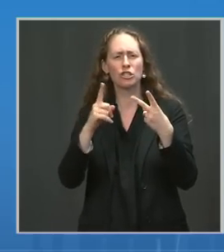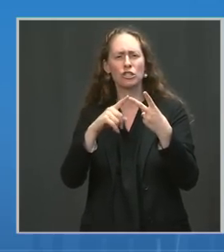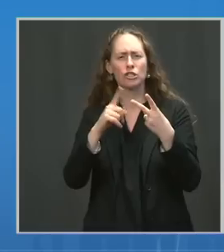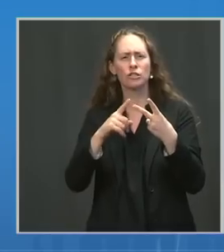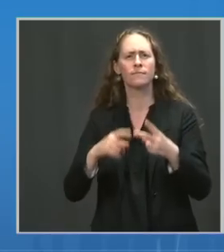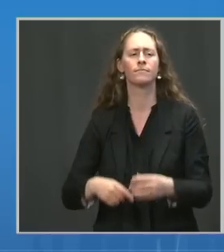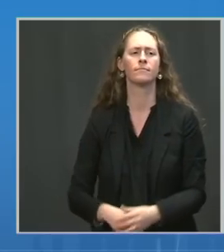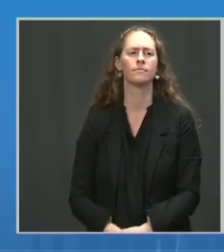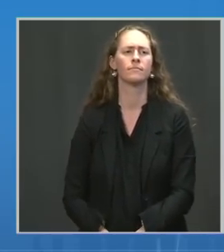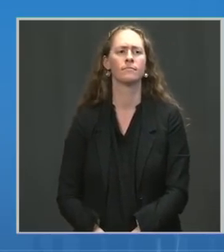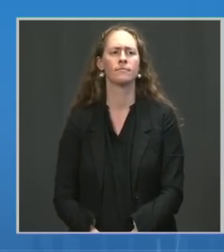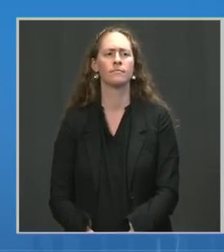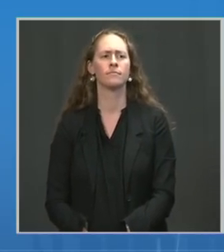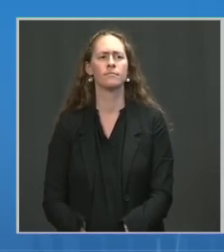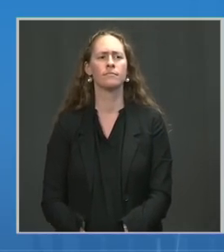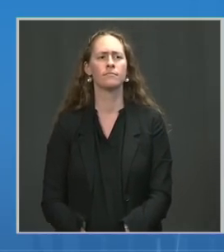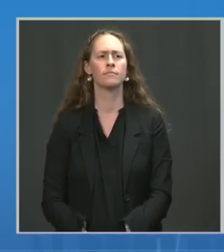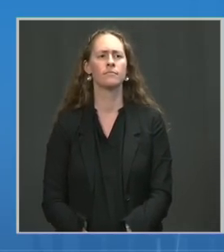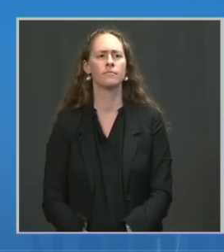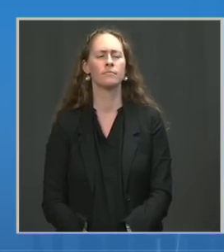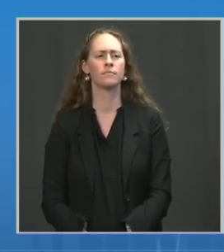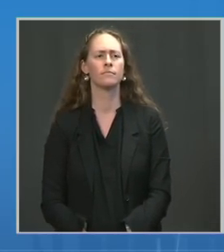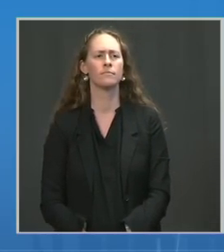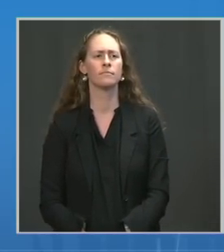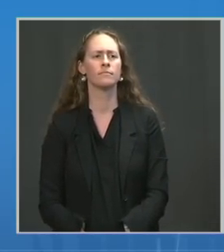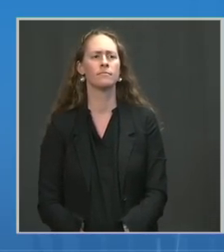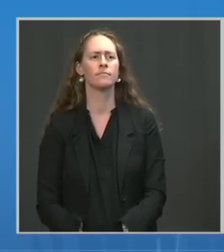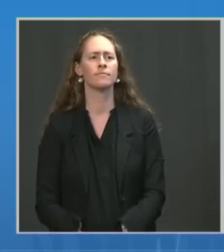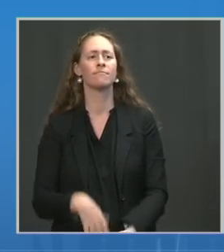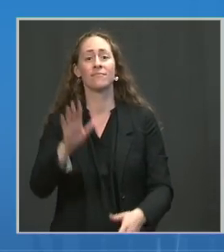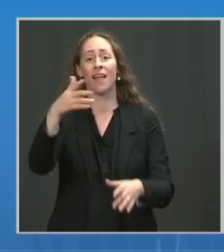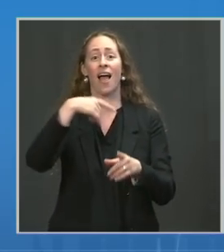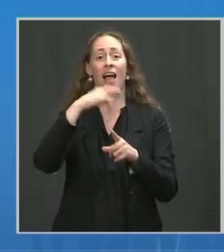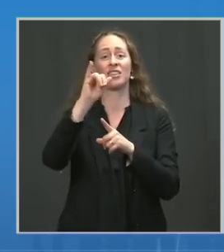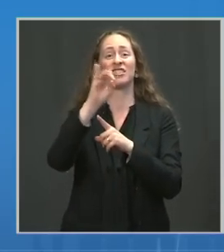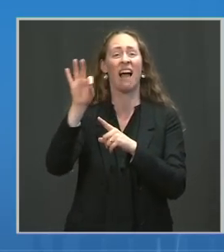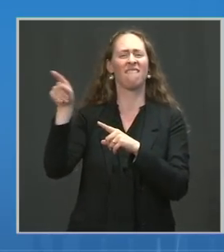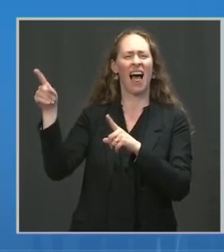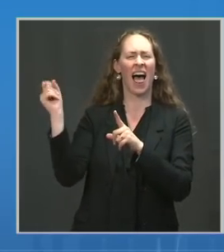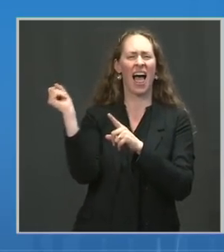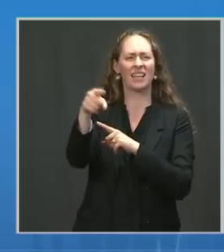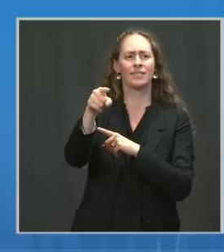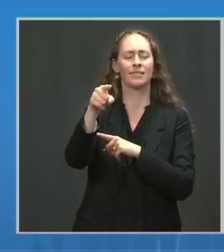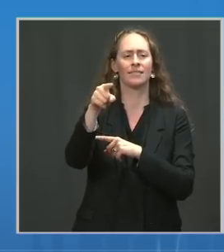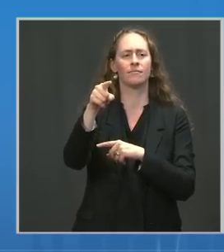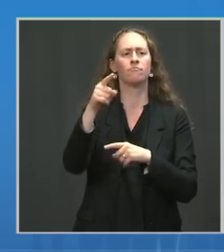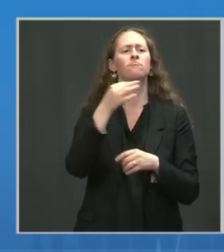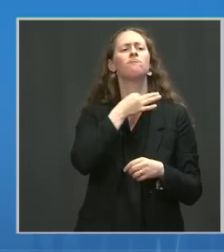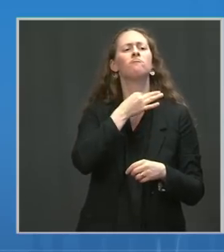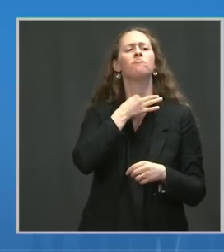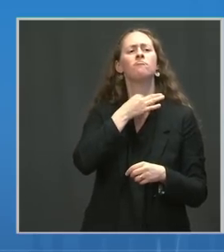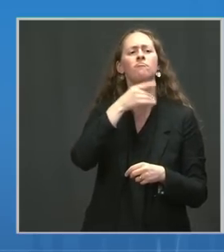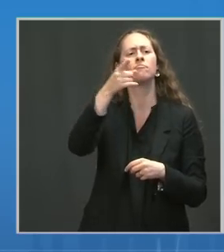Mr. Zients: This is Jeff Zients. Jeff Mason was asking: Are we downplaying, in some way, the number of breakthrough infections